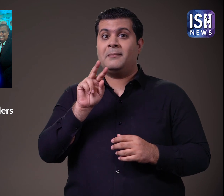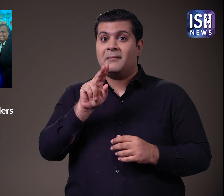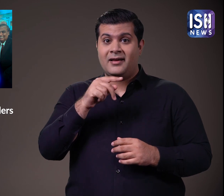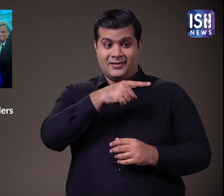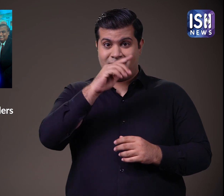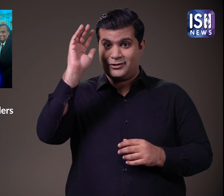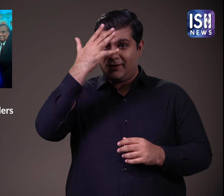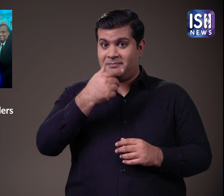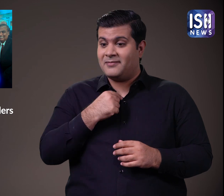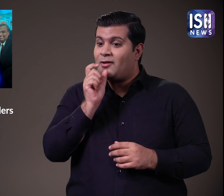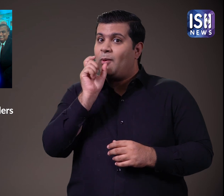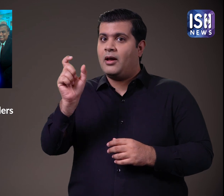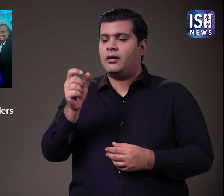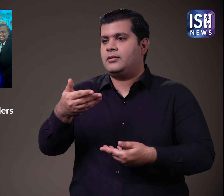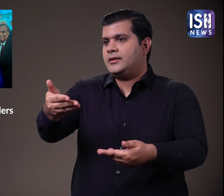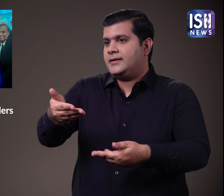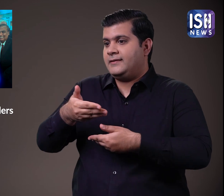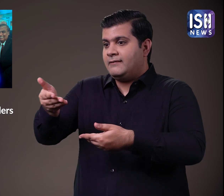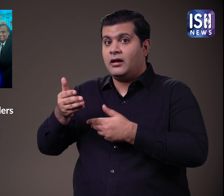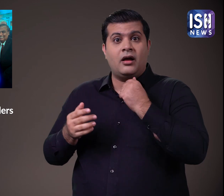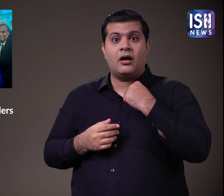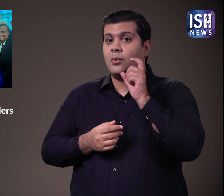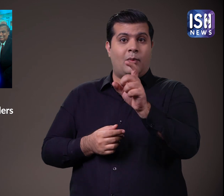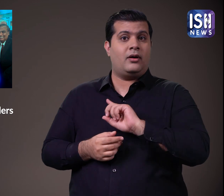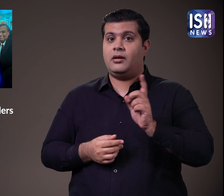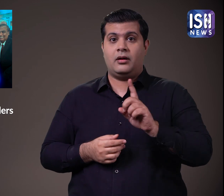Trump did not invite people for the event.